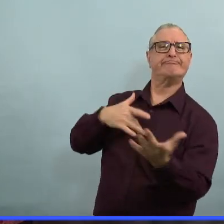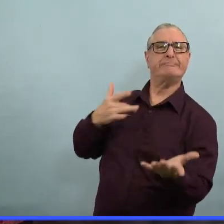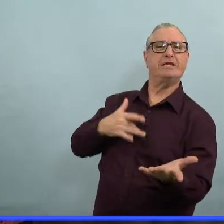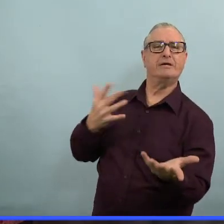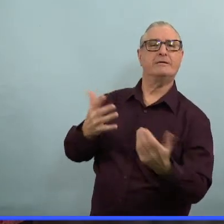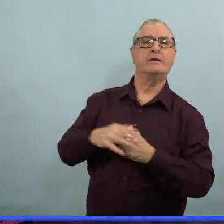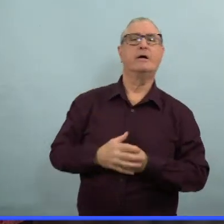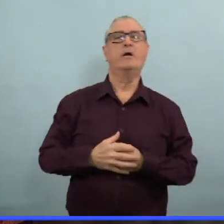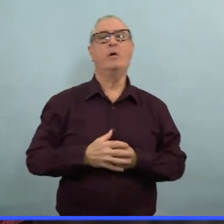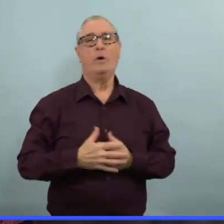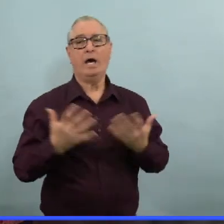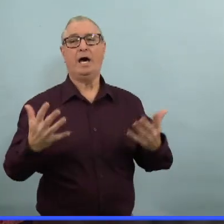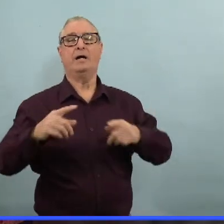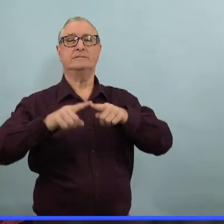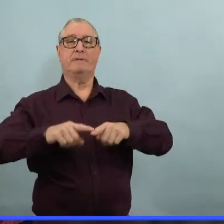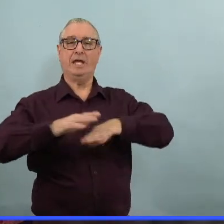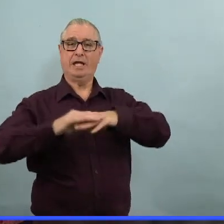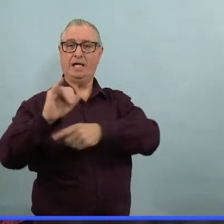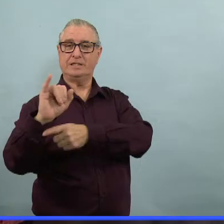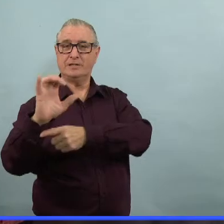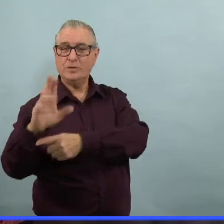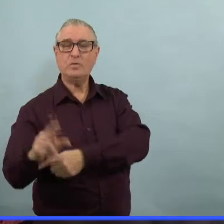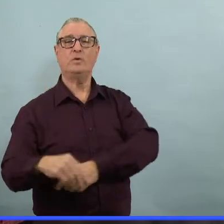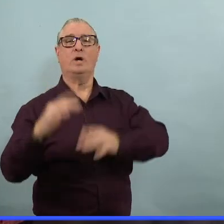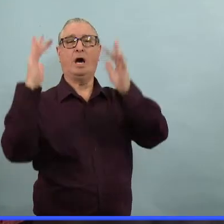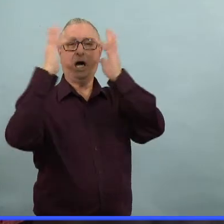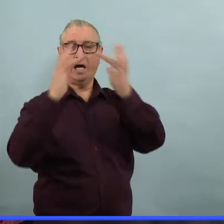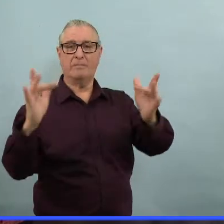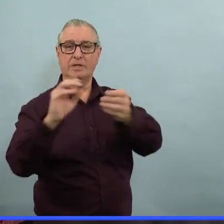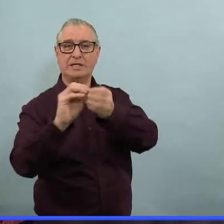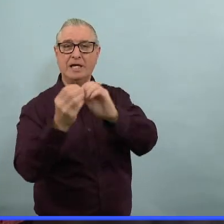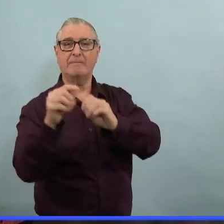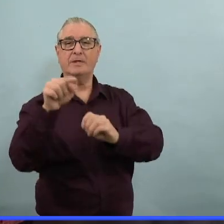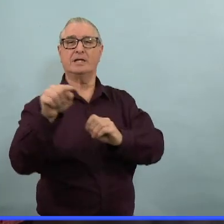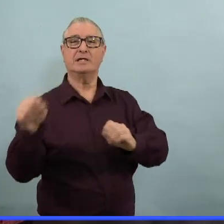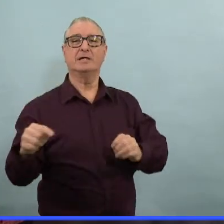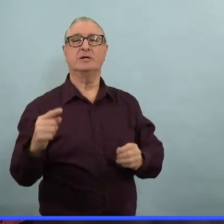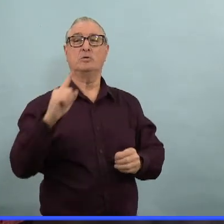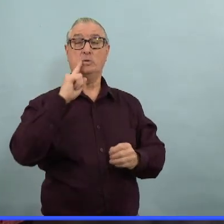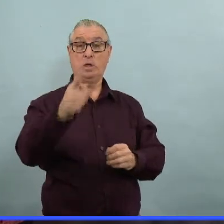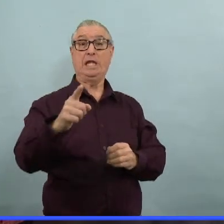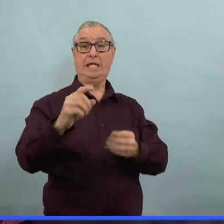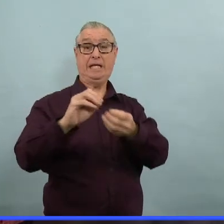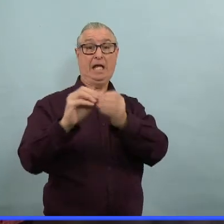icu numbers that we've seen um you know plateau and uh i think that you know that's what the